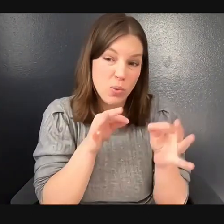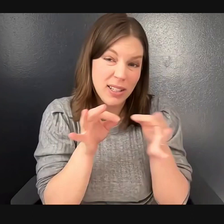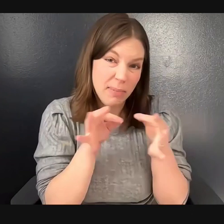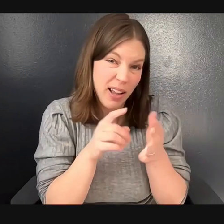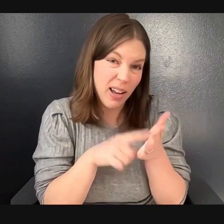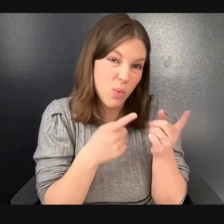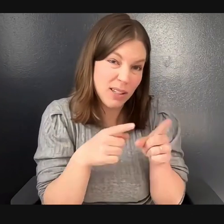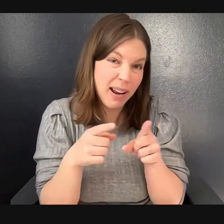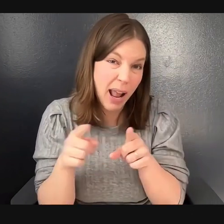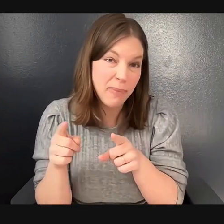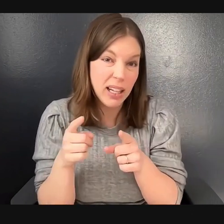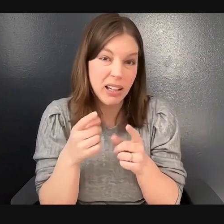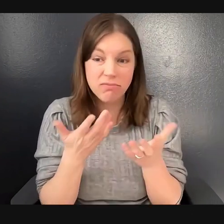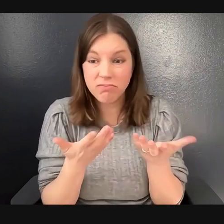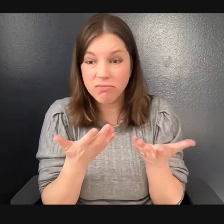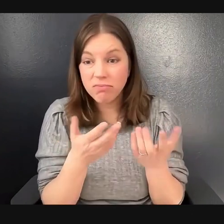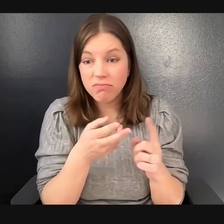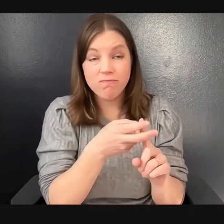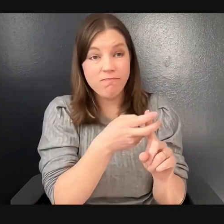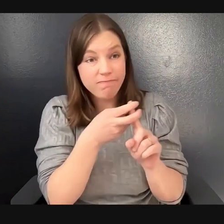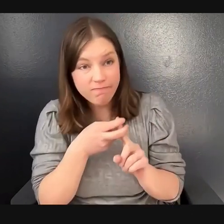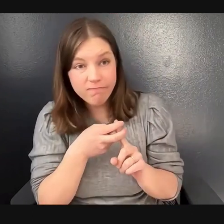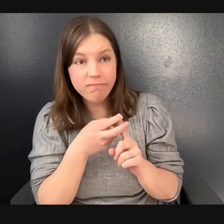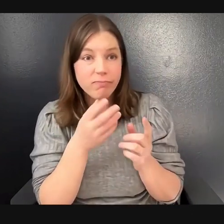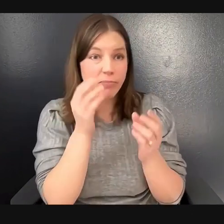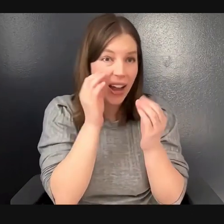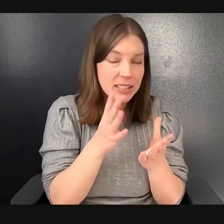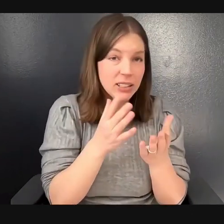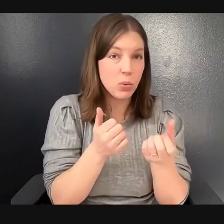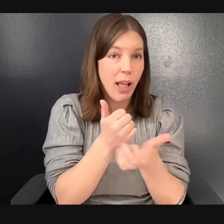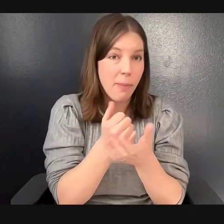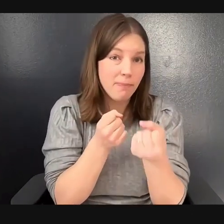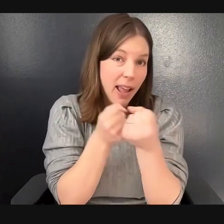Yeah, maybe talk to the professor about what is happening. If you bring in faculty, sometimes they